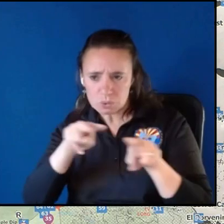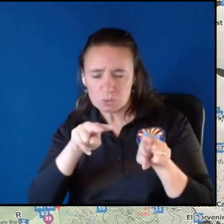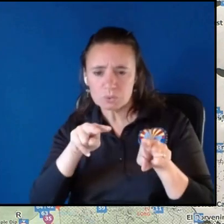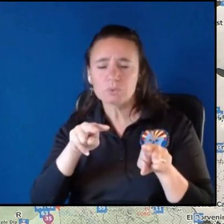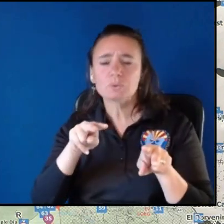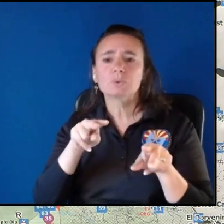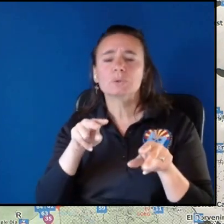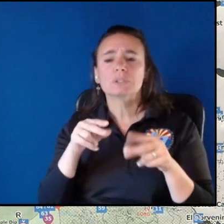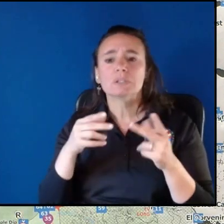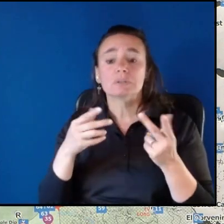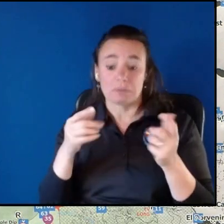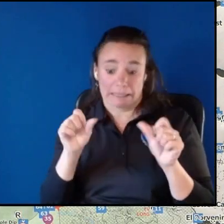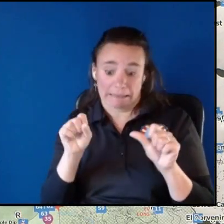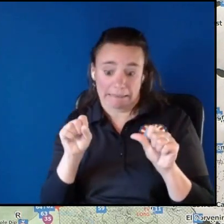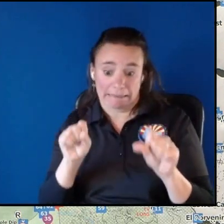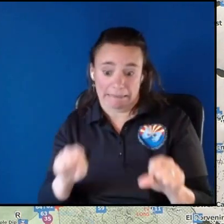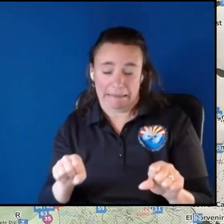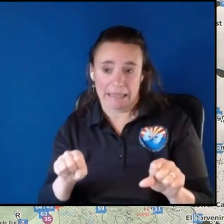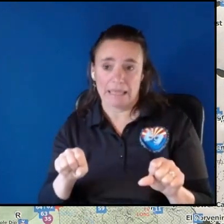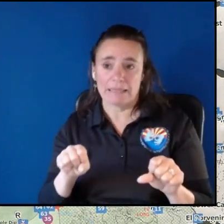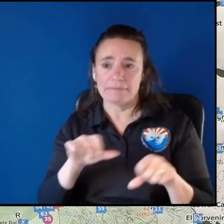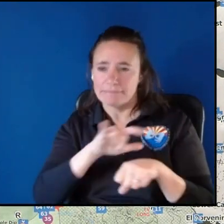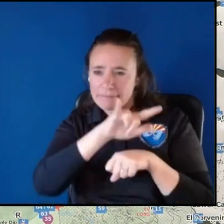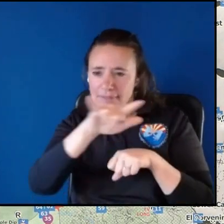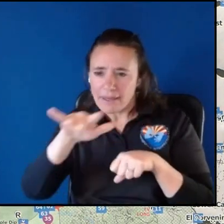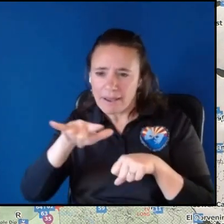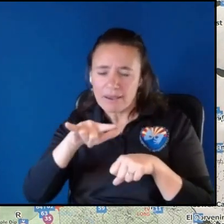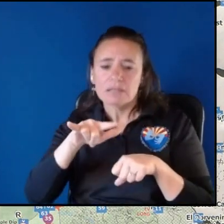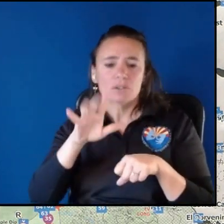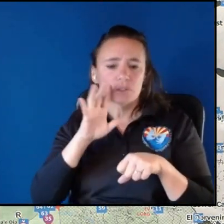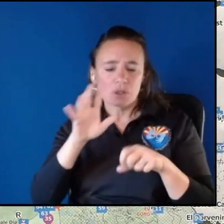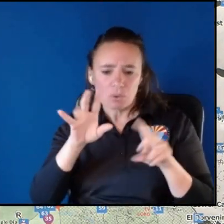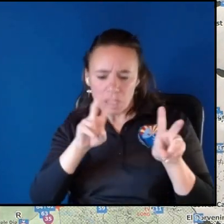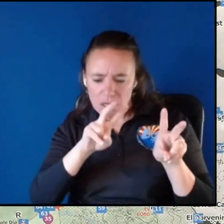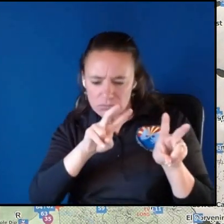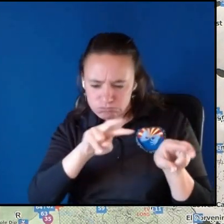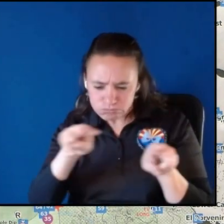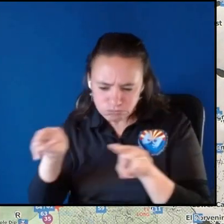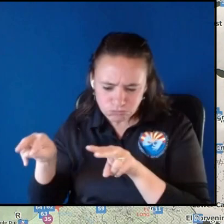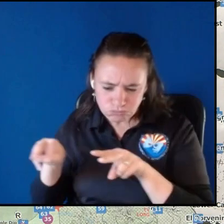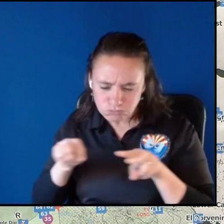we will be evaluating that risk to to put the pilots out there